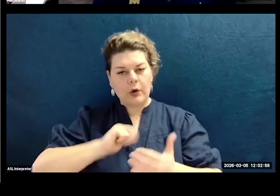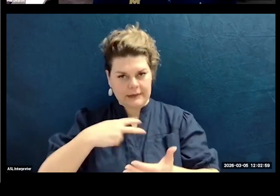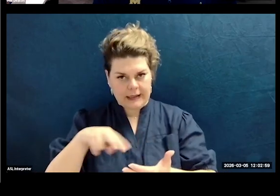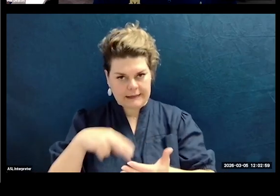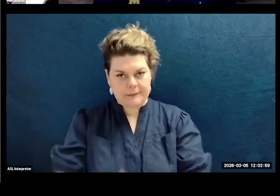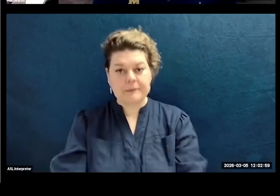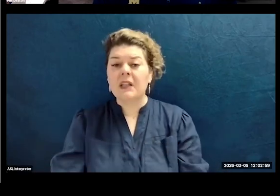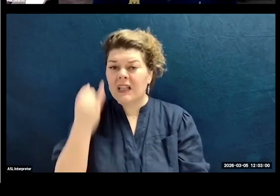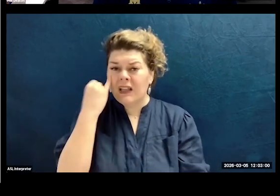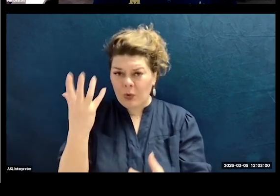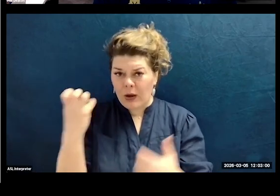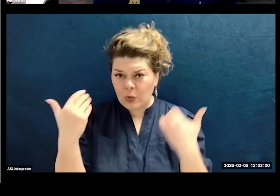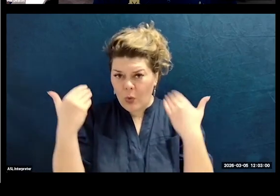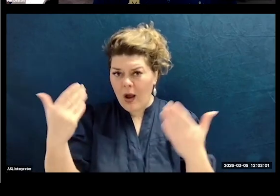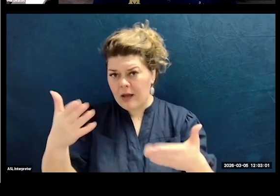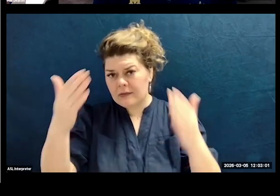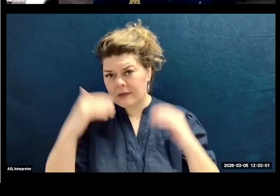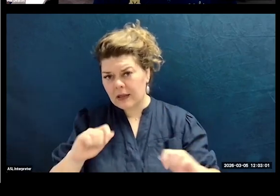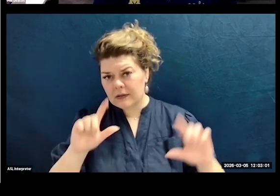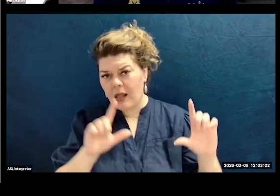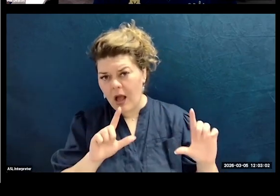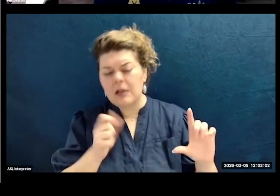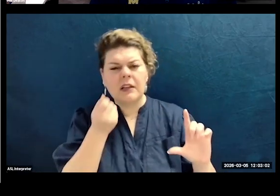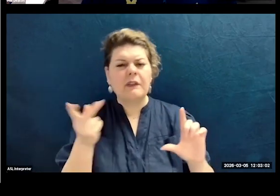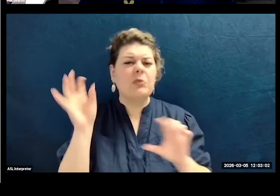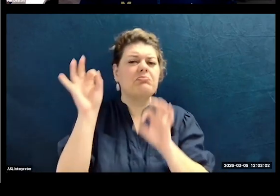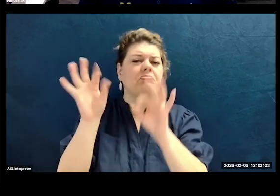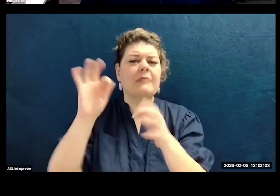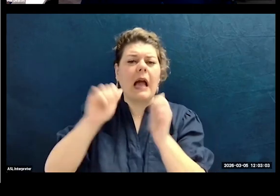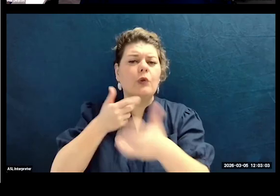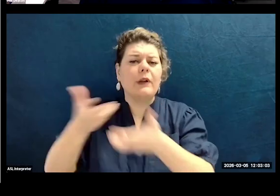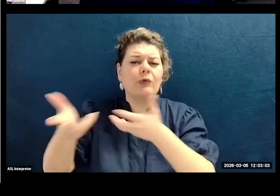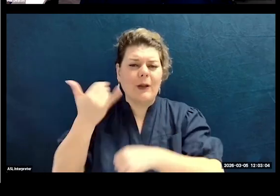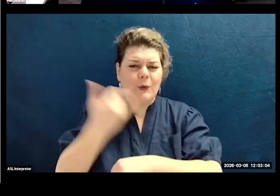So, if we want to go ahead and advance to the next slide, I'll give a couple of tips about how to interact with us today.